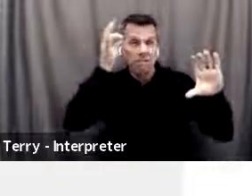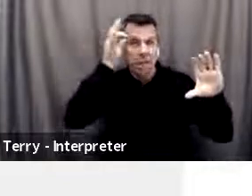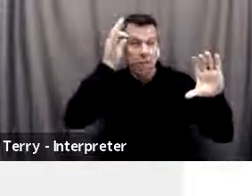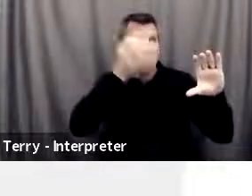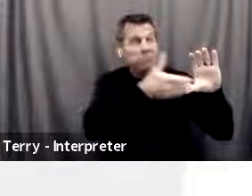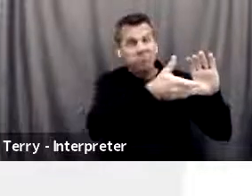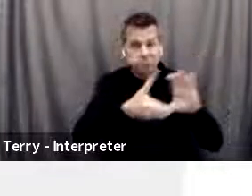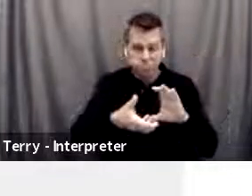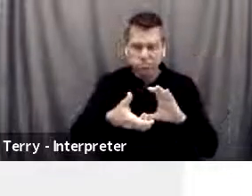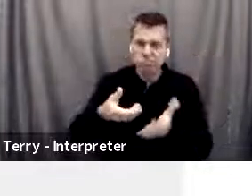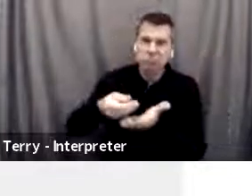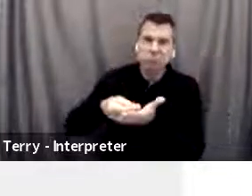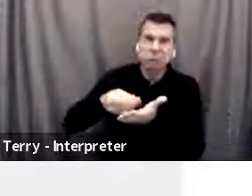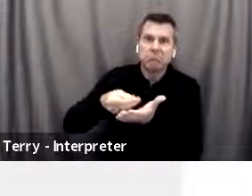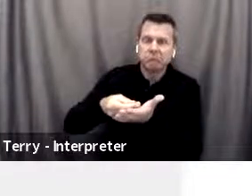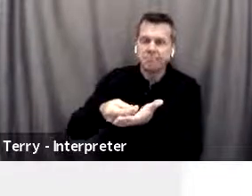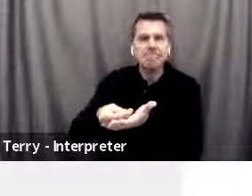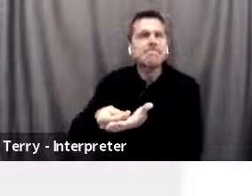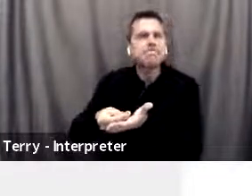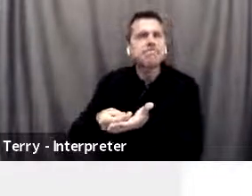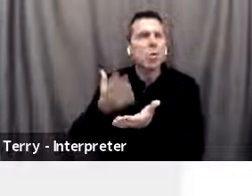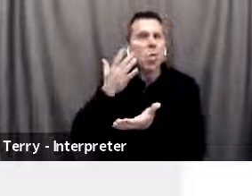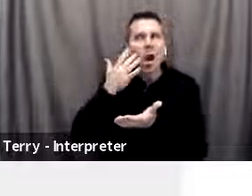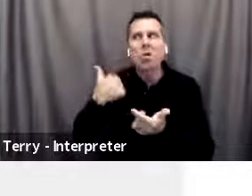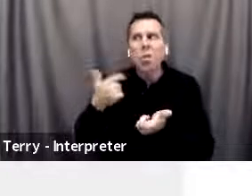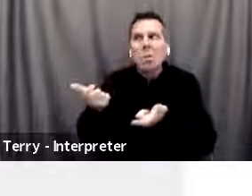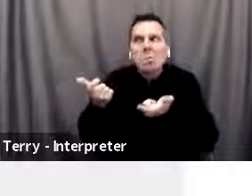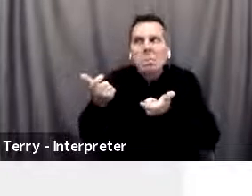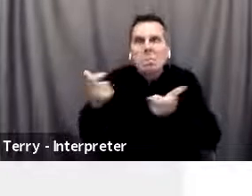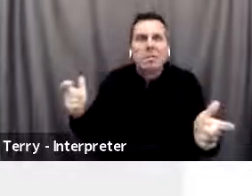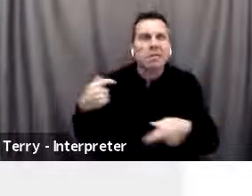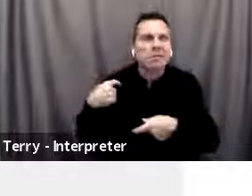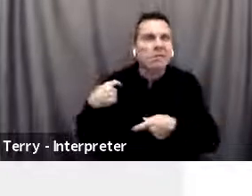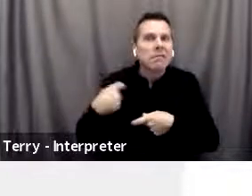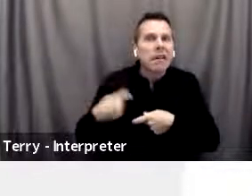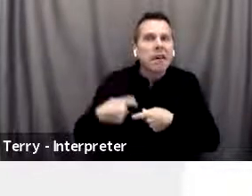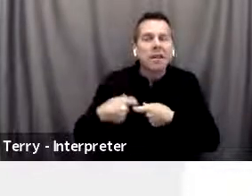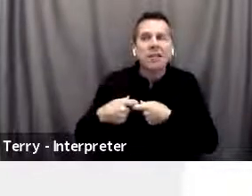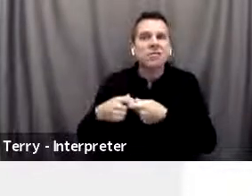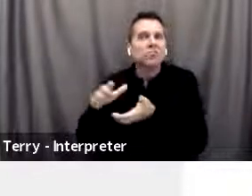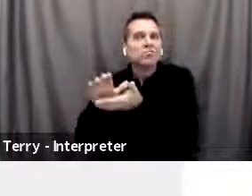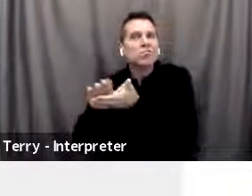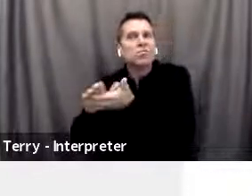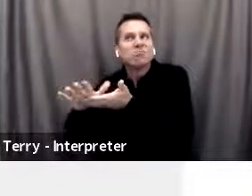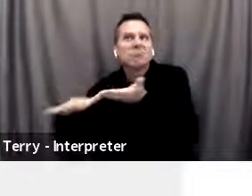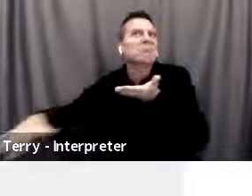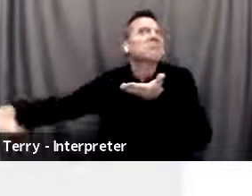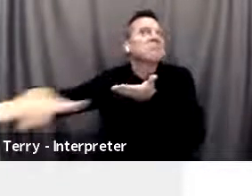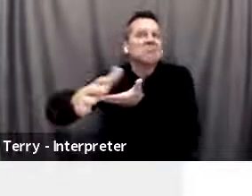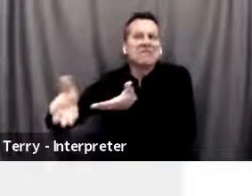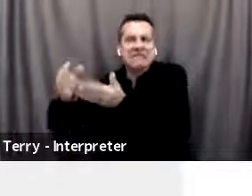fact that we are one of the largest, most important Hispanic serving institutions anywhere in the country and including